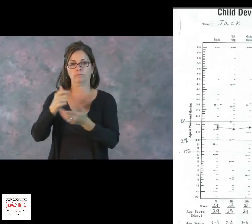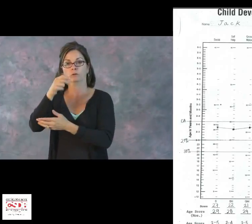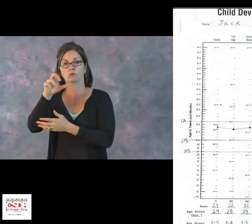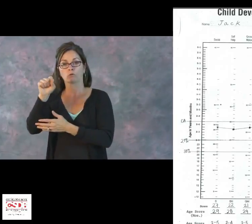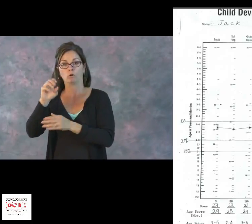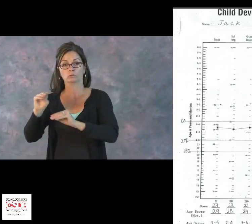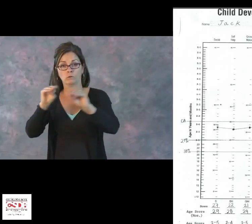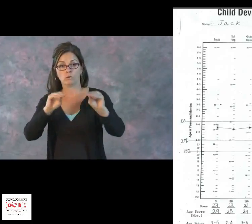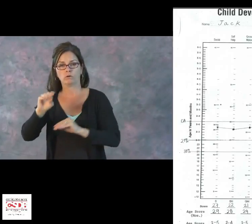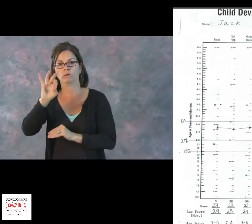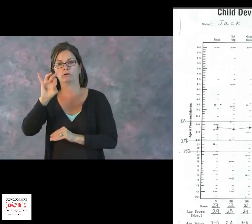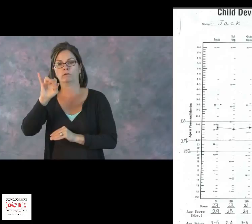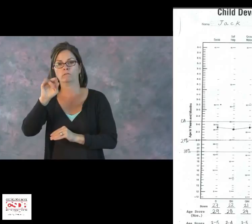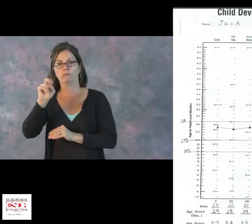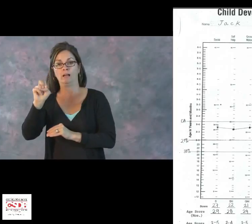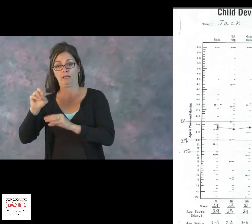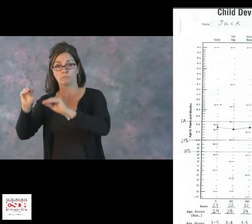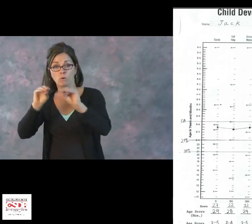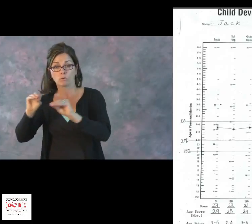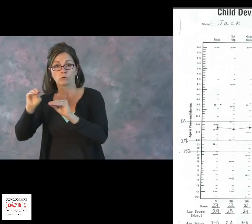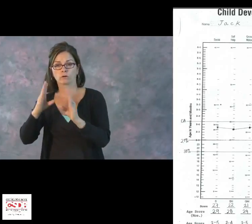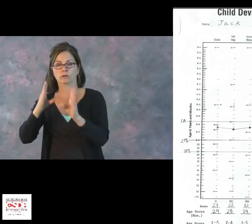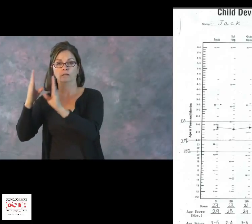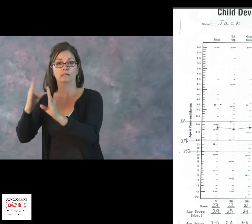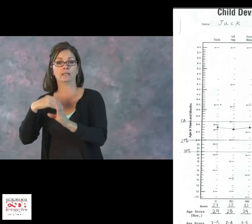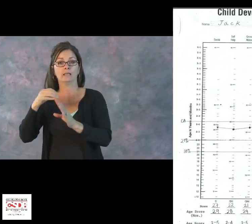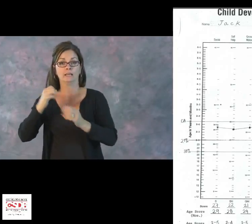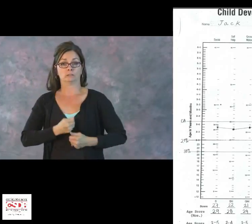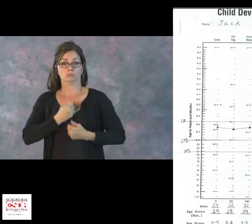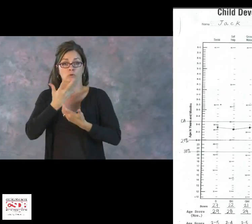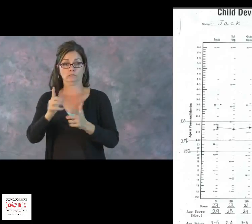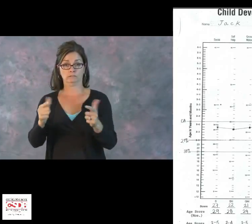Fine Motor, Expressive Language,